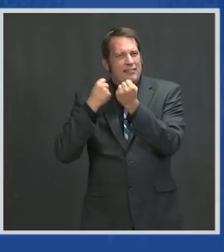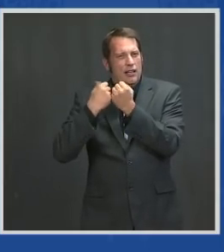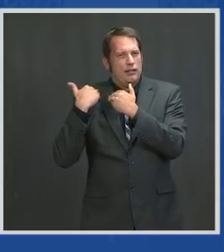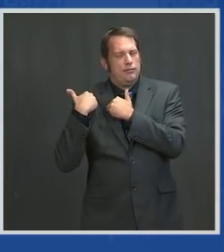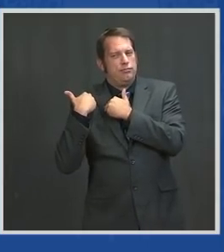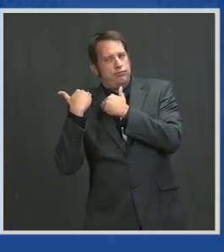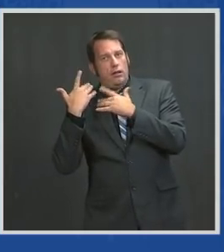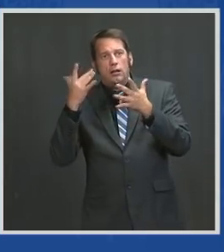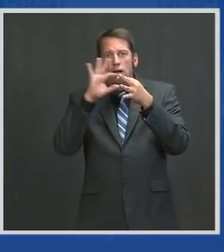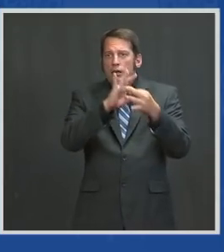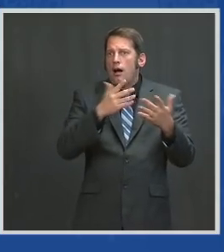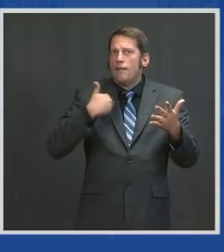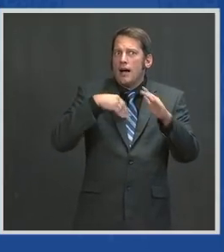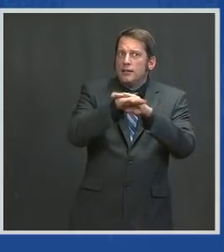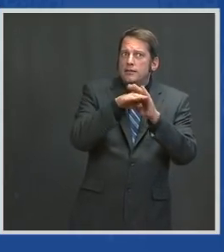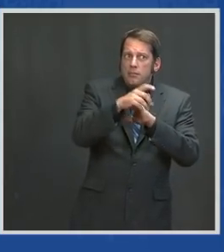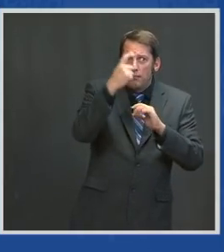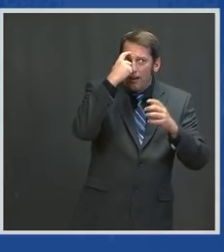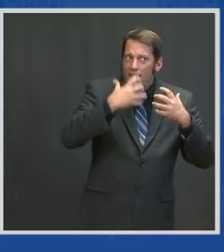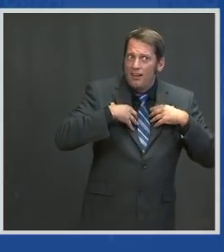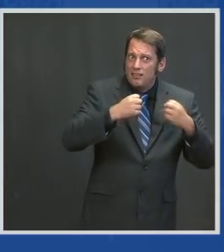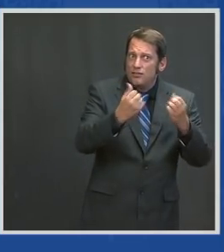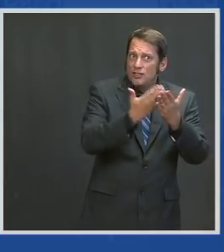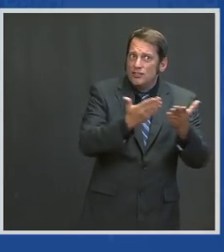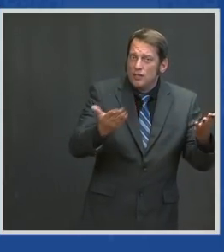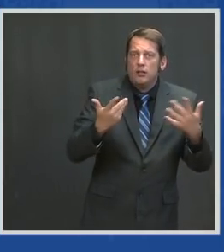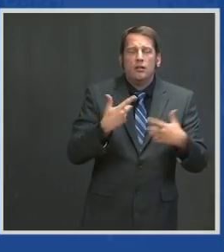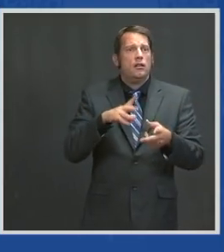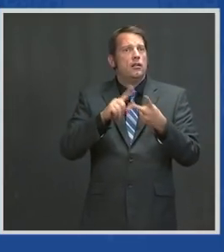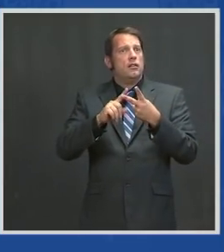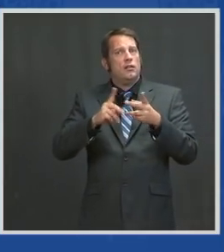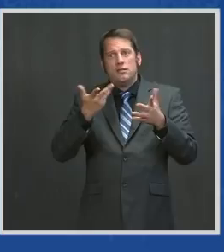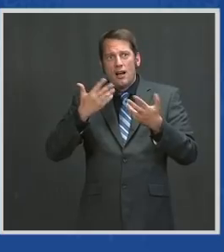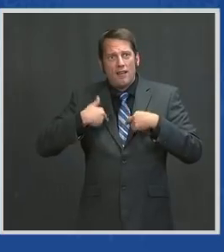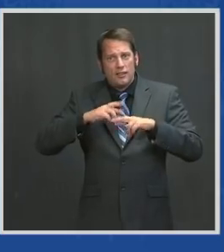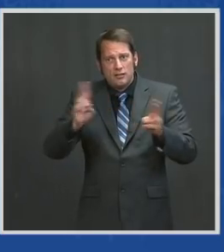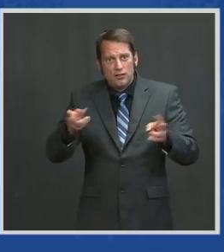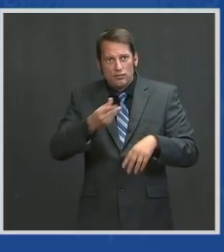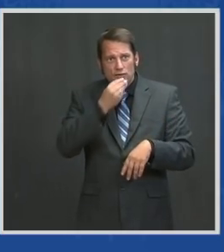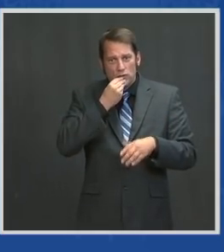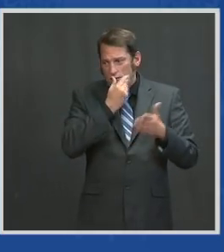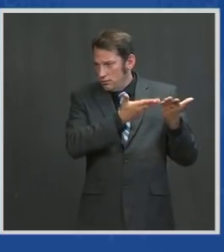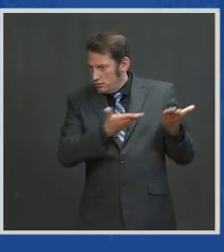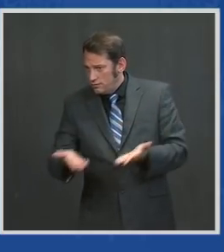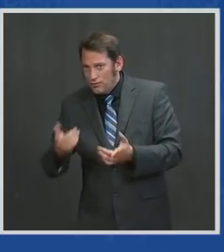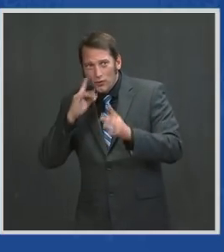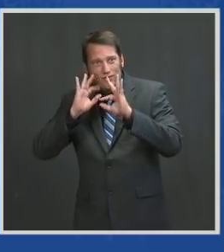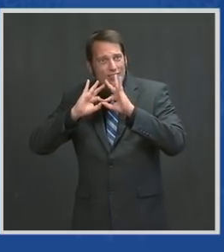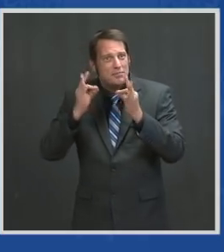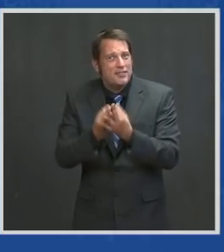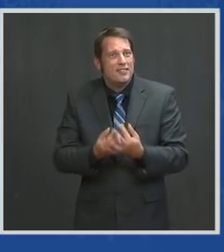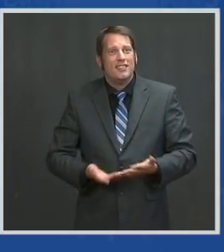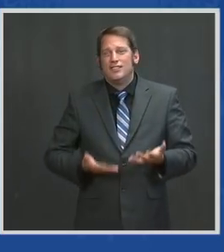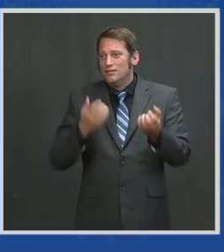ensuring everyone can put food on the table and supporting caregiving families and survivors.